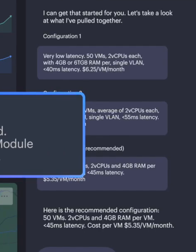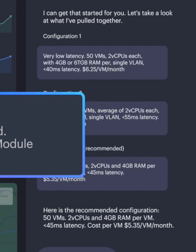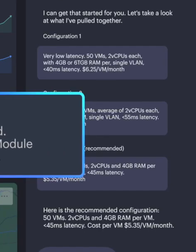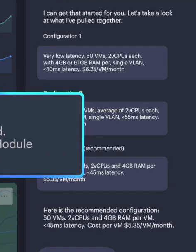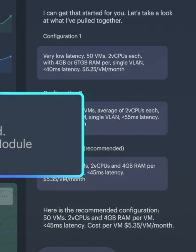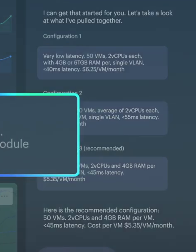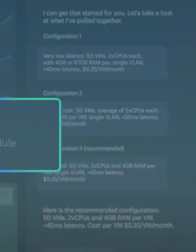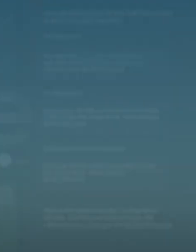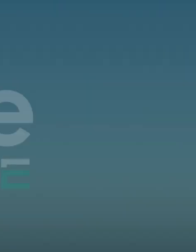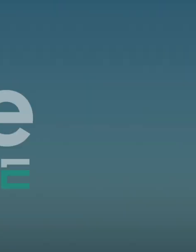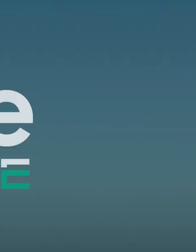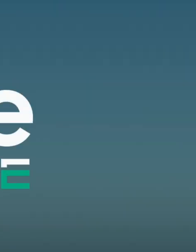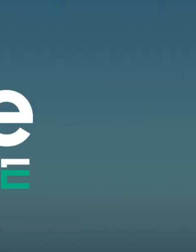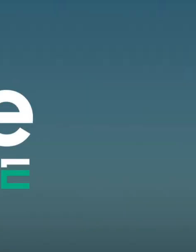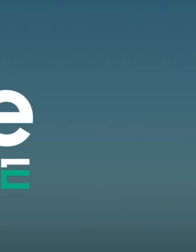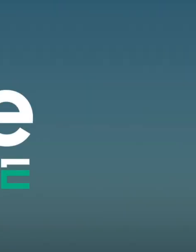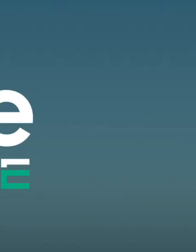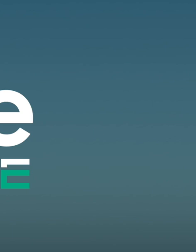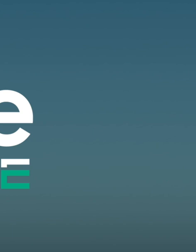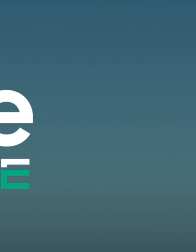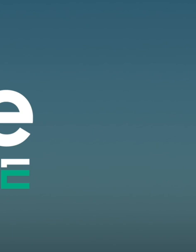This is GreenLake Intelligence.